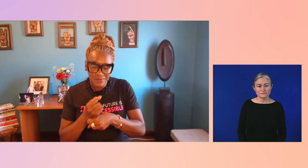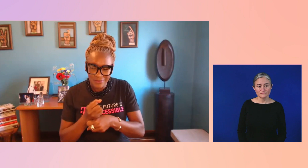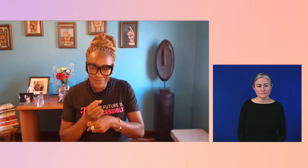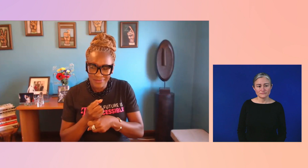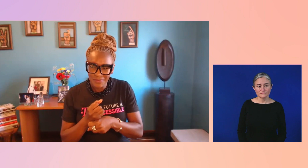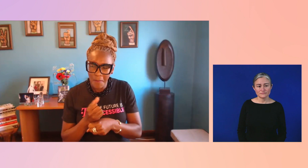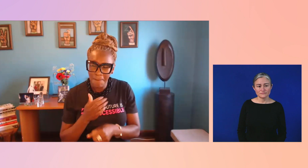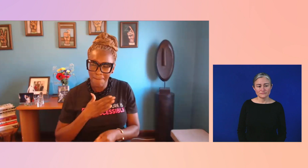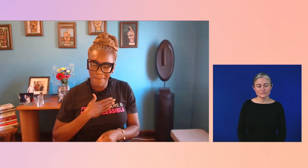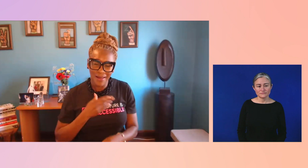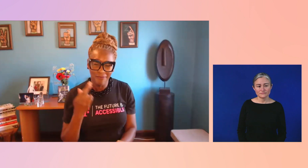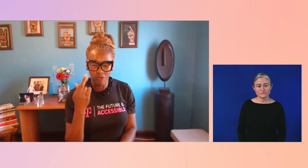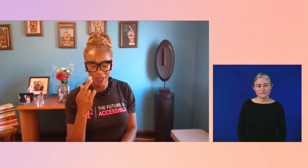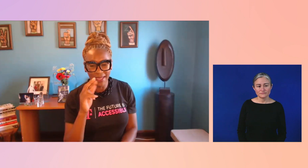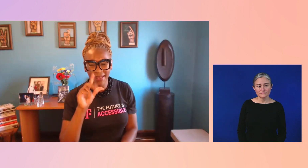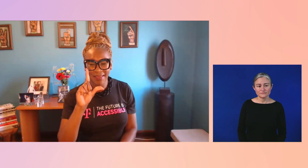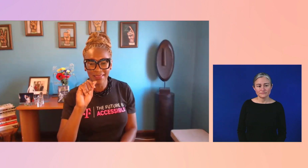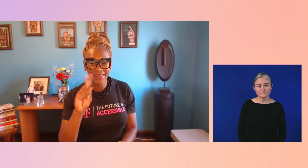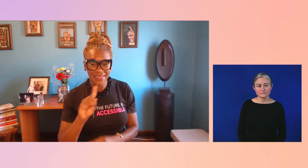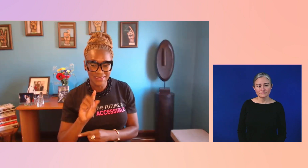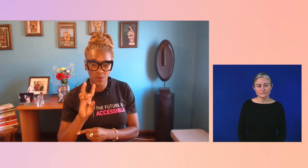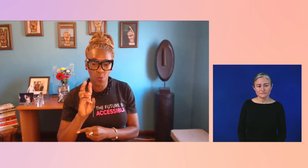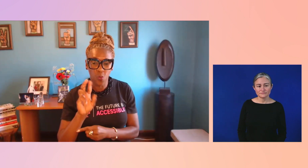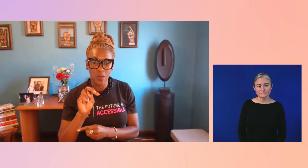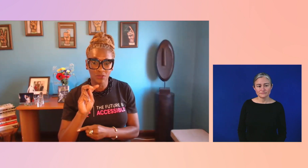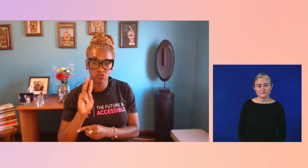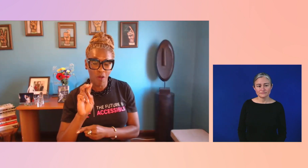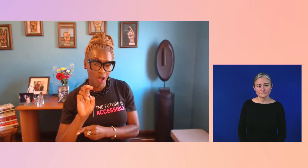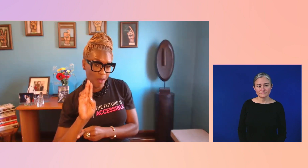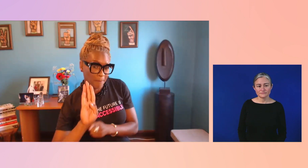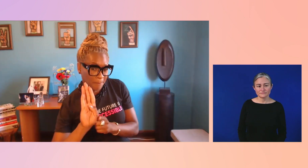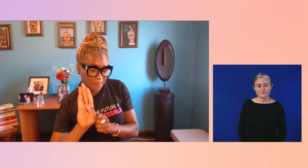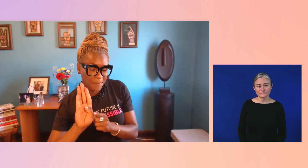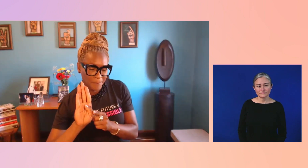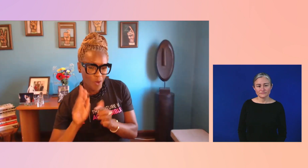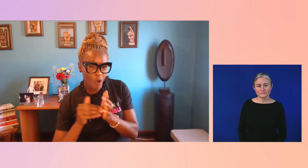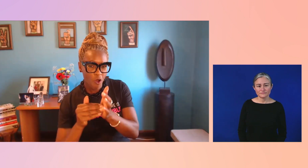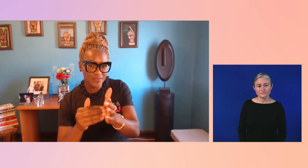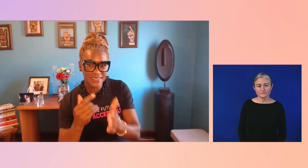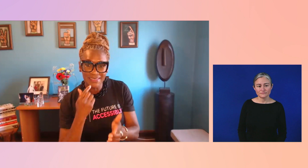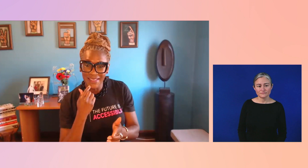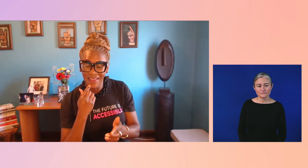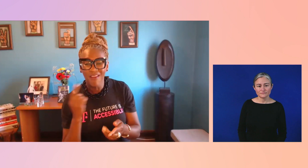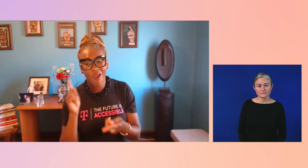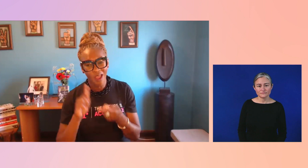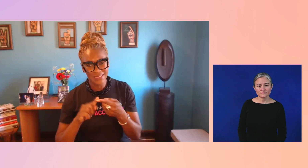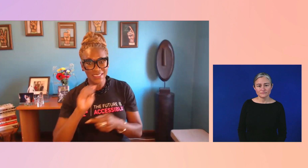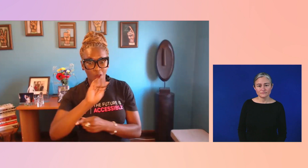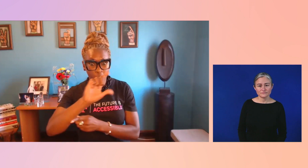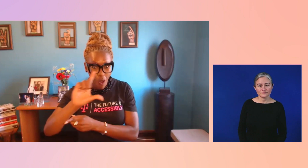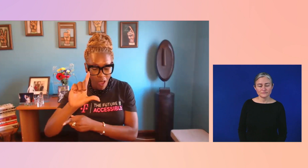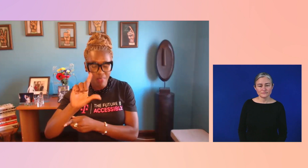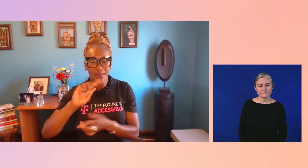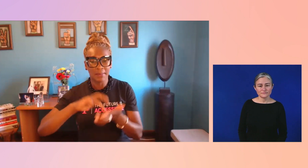Last, I like to say I have a friend, Liz Weintraub, and she would often say,